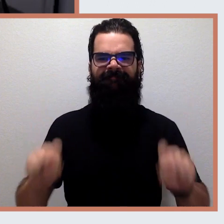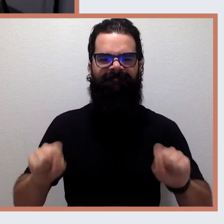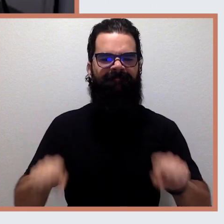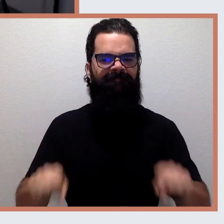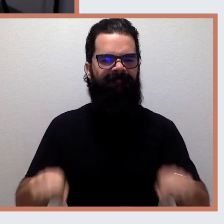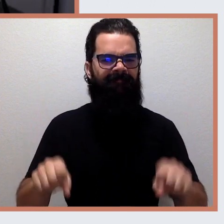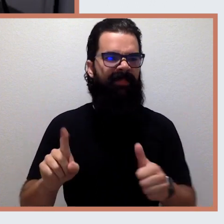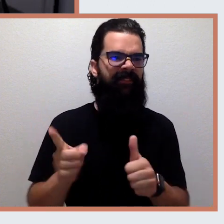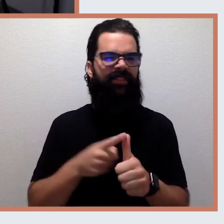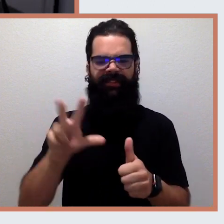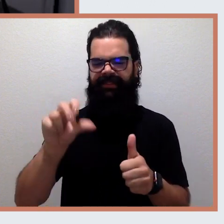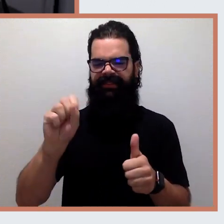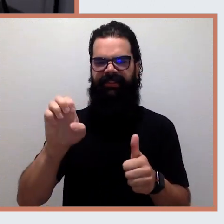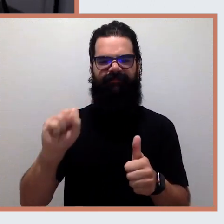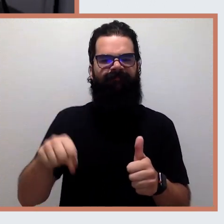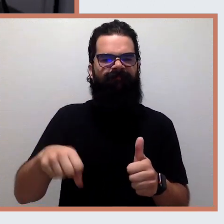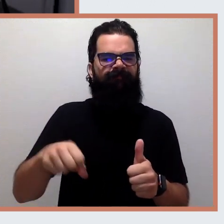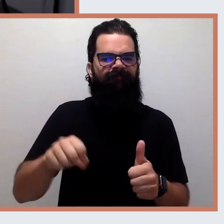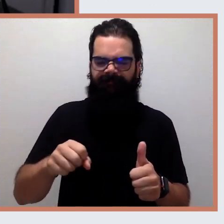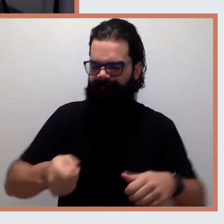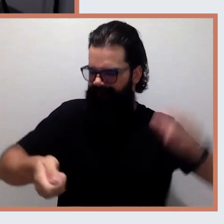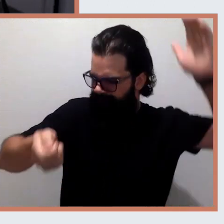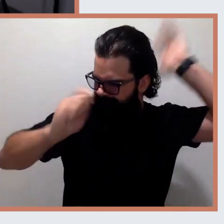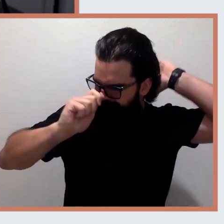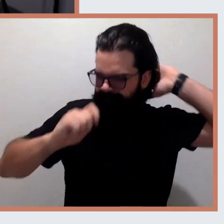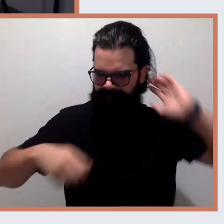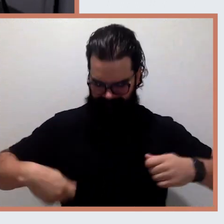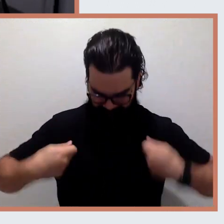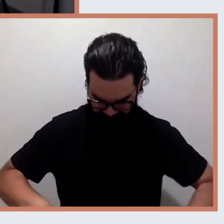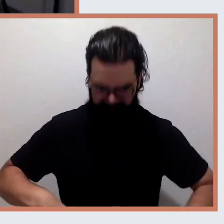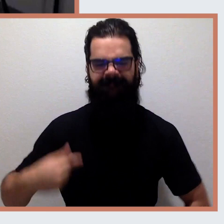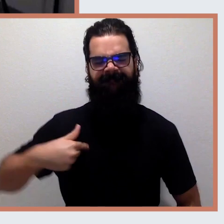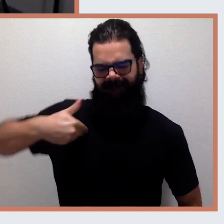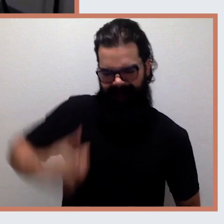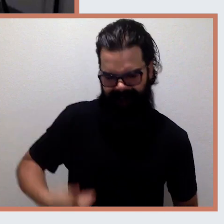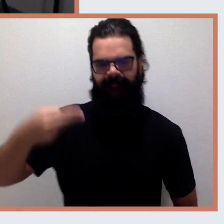and the first 30 seconds, I'm like, "Yup." Put the hat on, I'm a Husker fan for life,